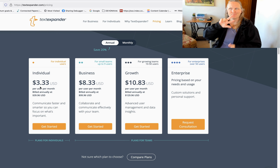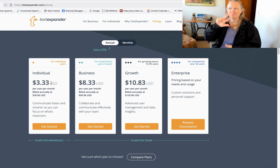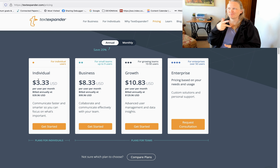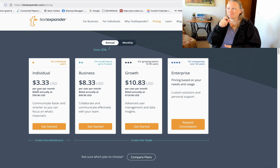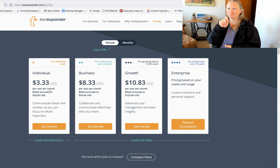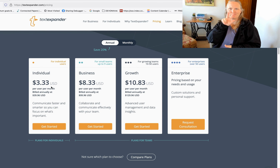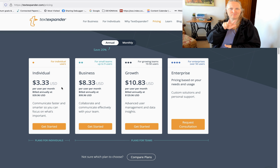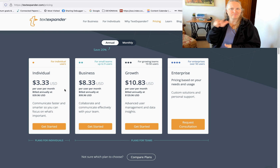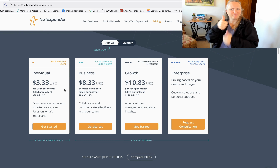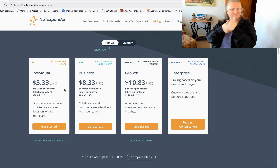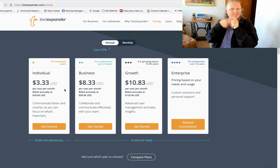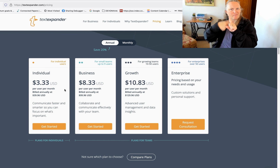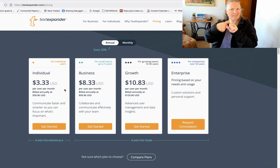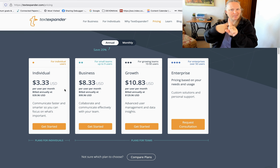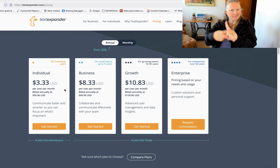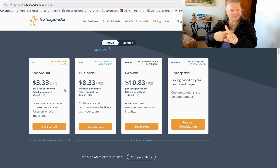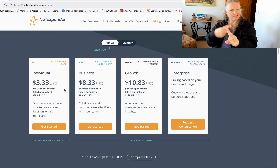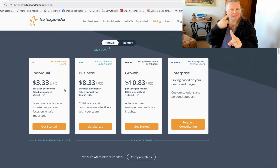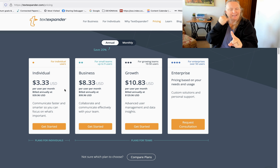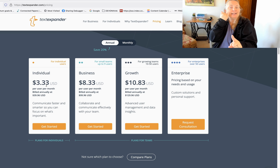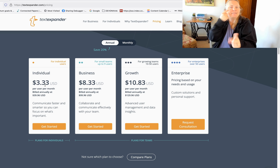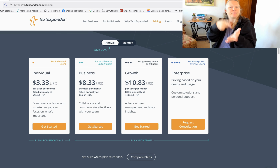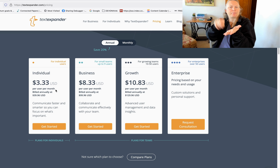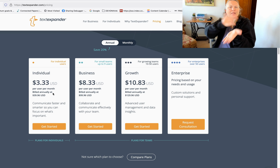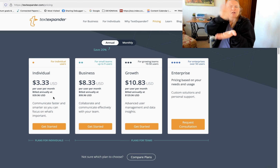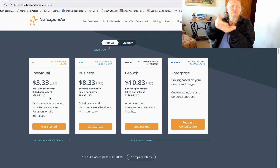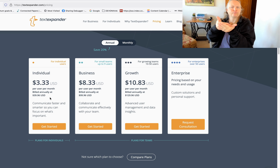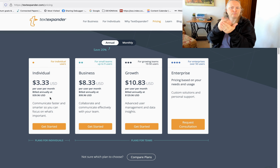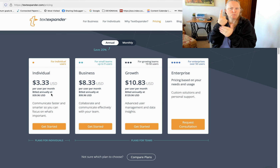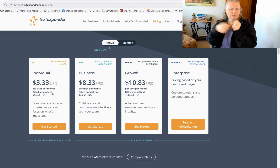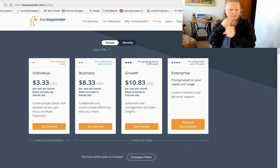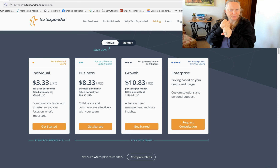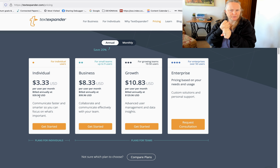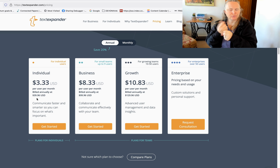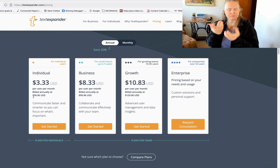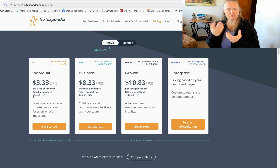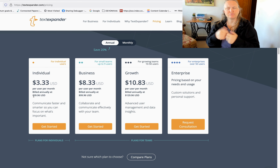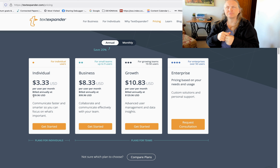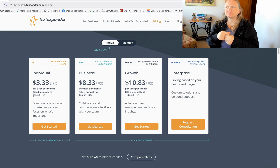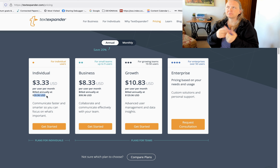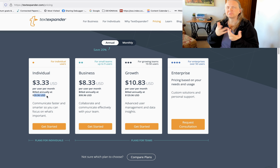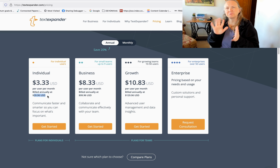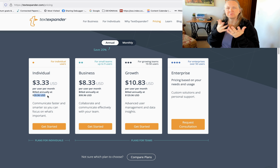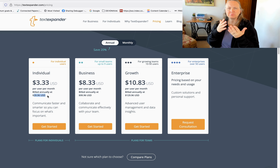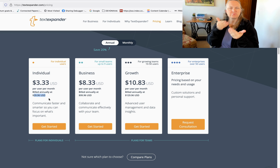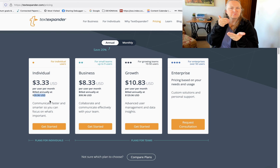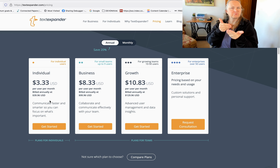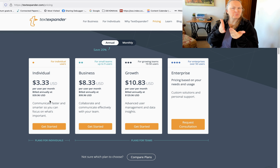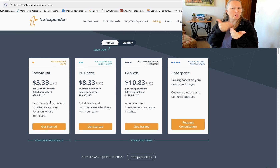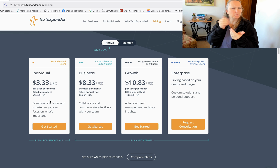users, it's $3.33, a month if you get the annual subscription, which is. Almost $40 a year.